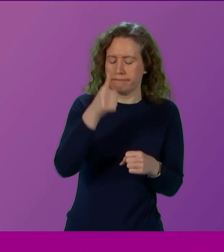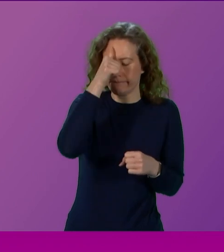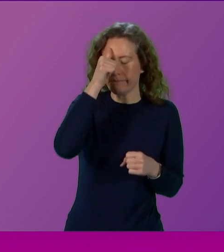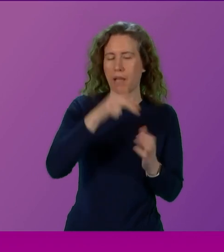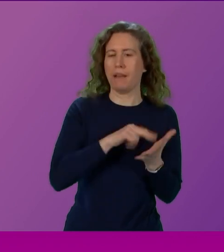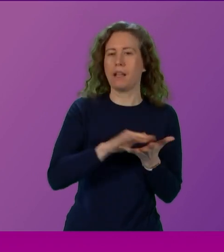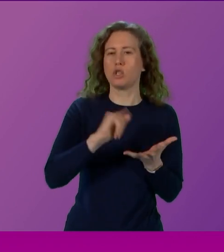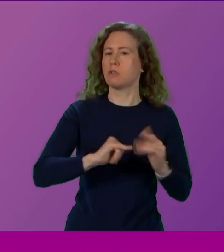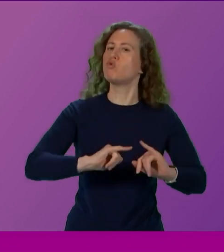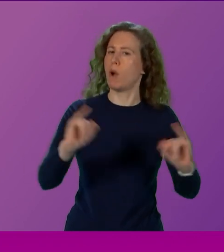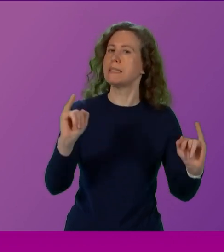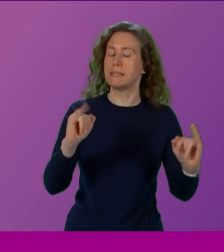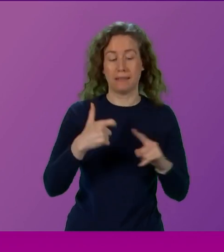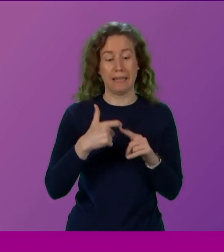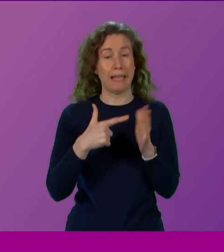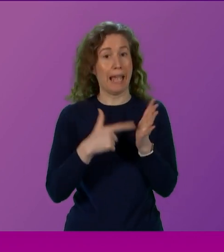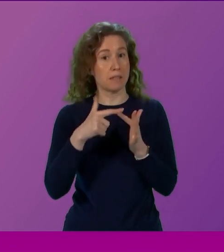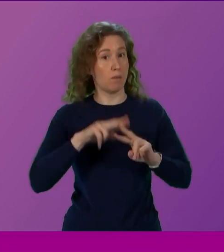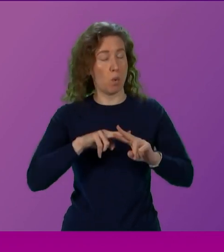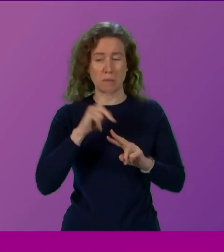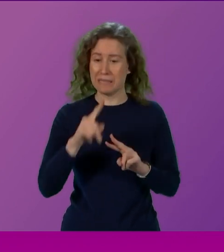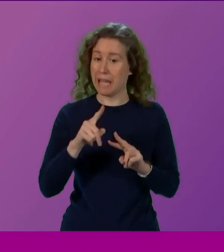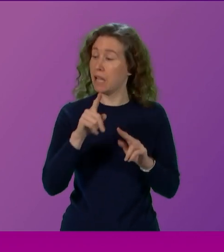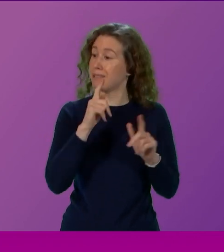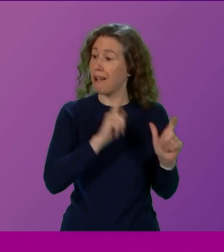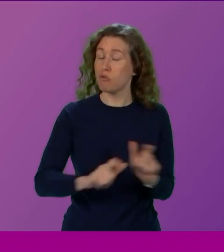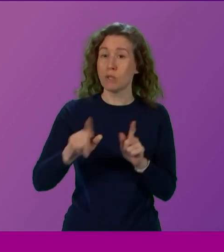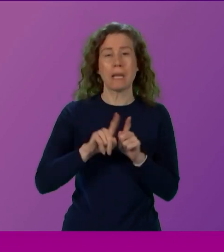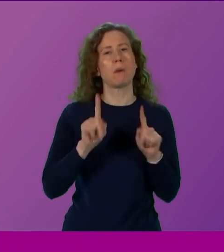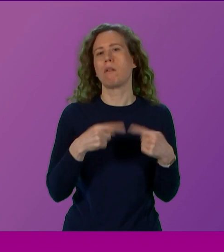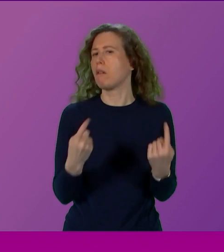crisis. Kate Forbes has said that more of the same will not cut it, and she has called out